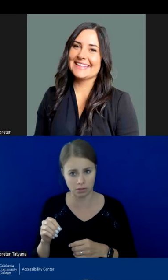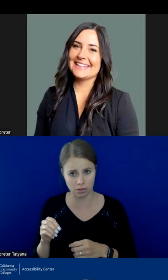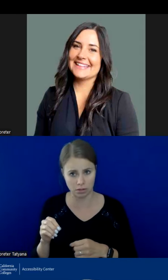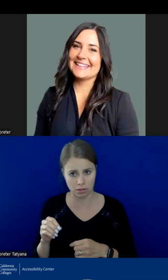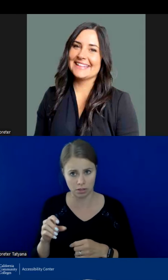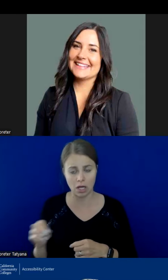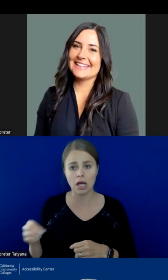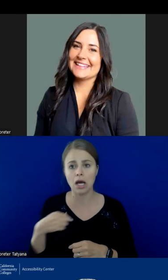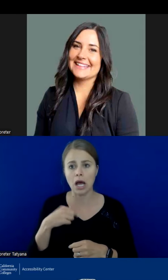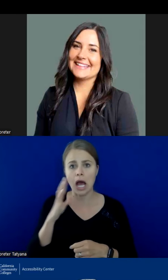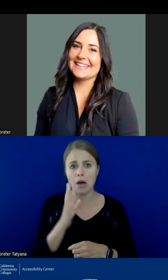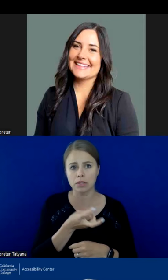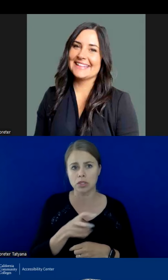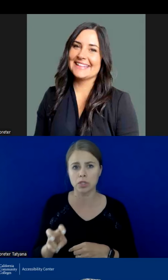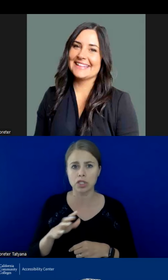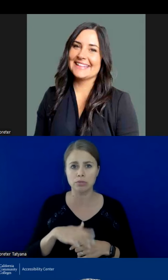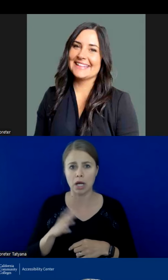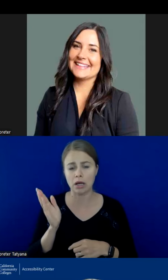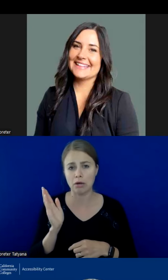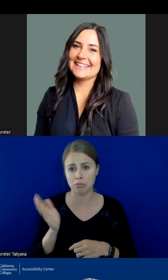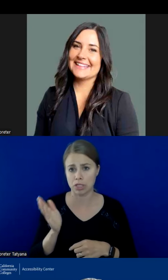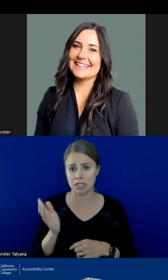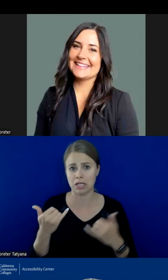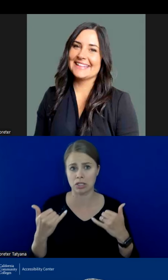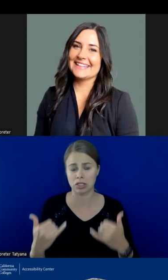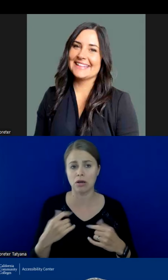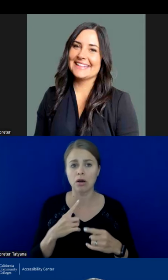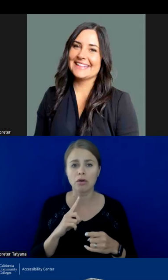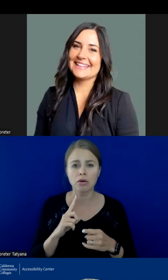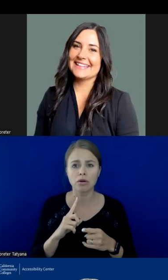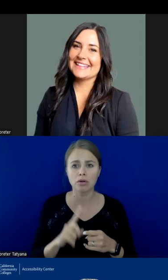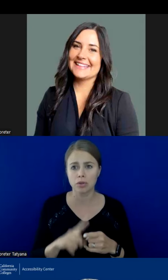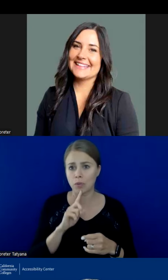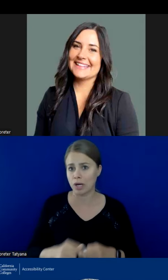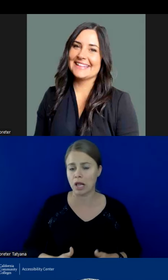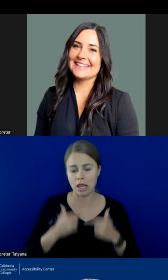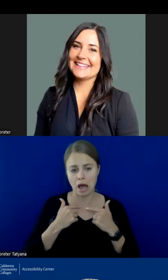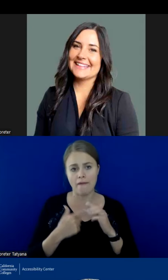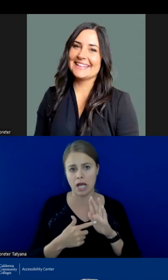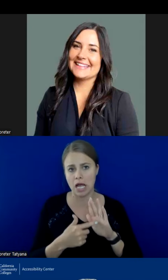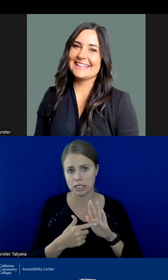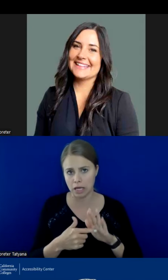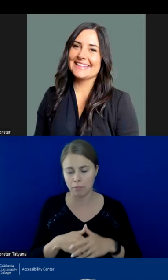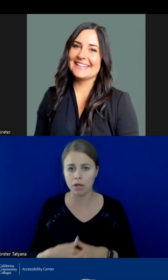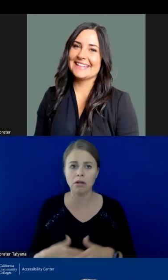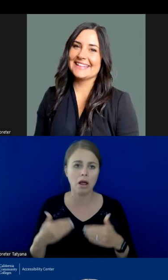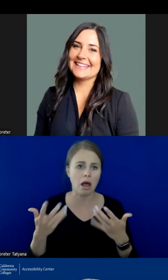to switch my presentation now to real life example. So, I have prepared a PDF document.